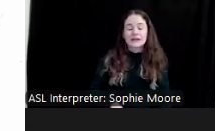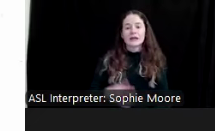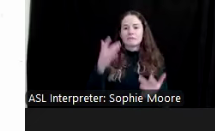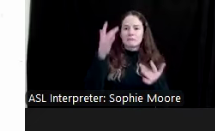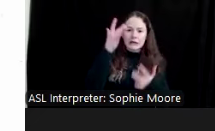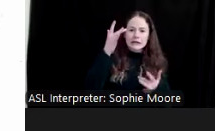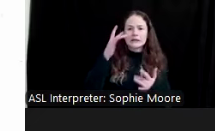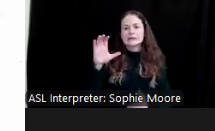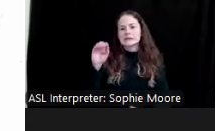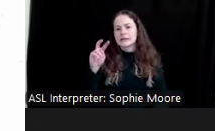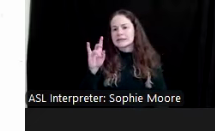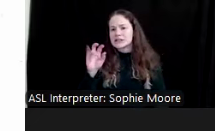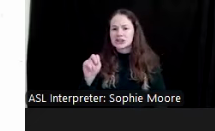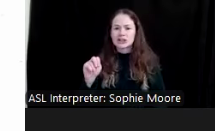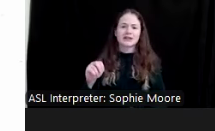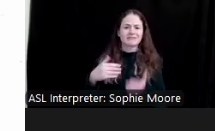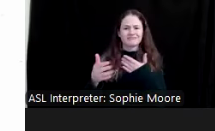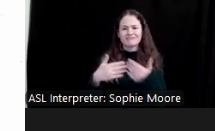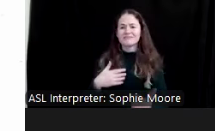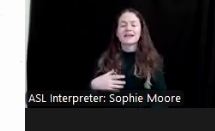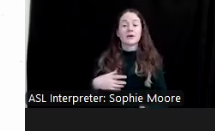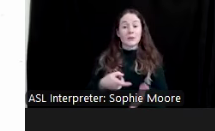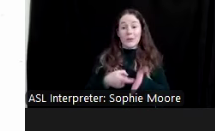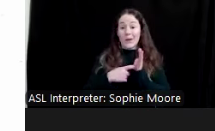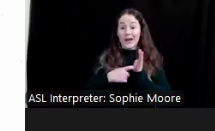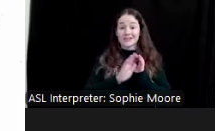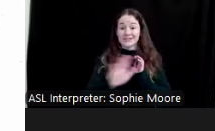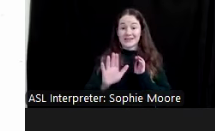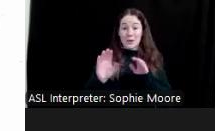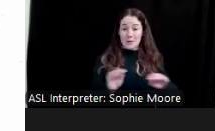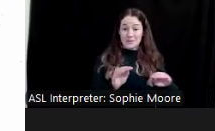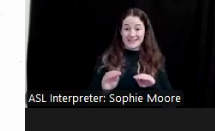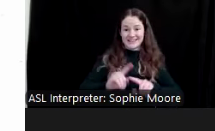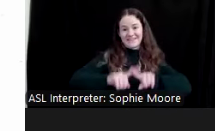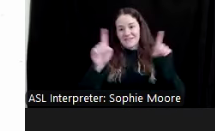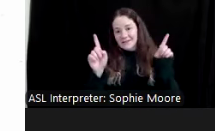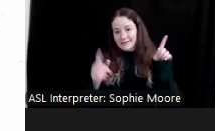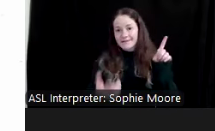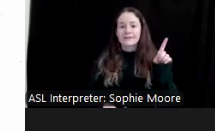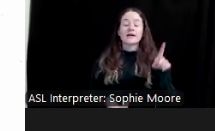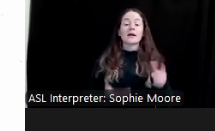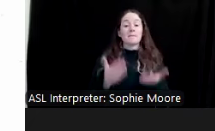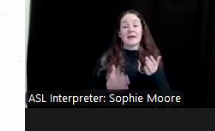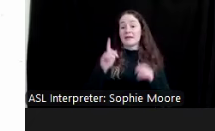requires them to be able to move differently. People may acquire that. A lot of my uh teenagers on the spinal